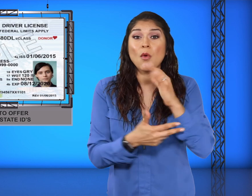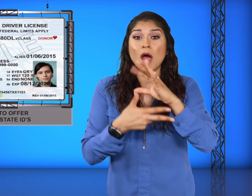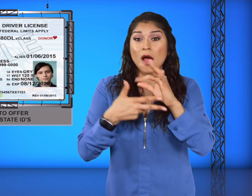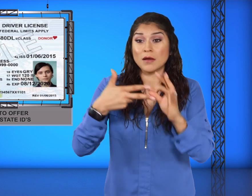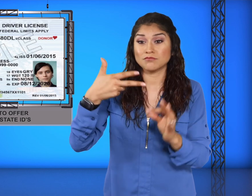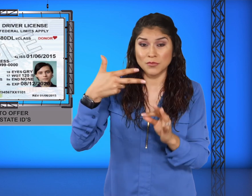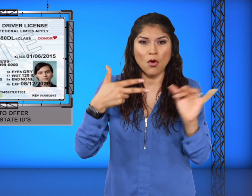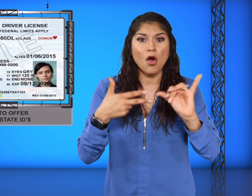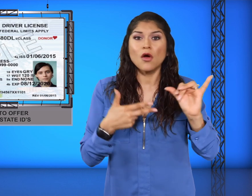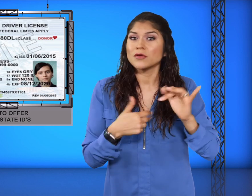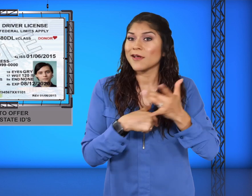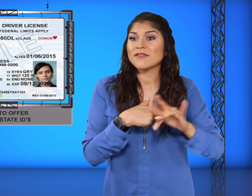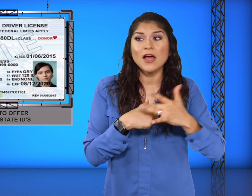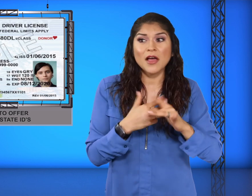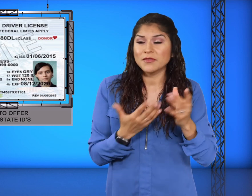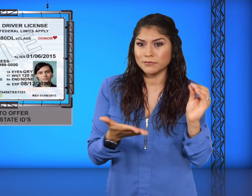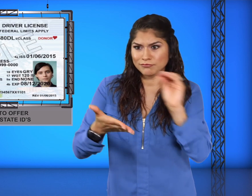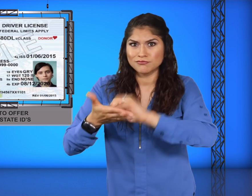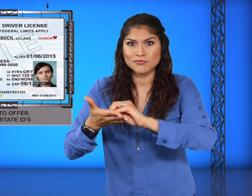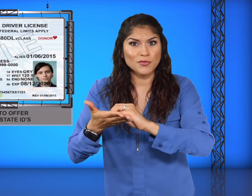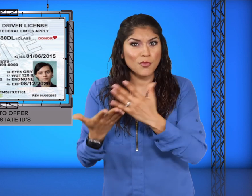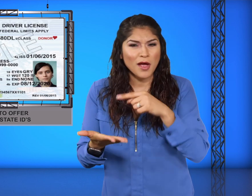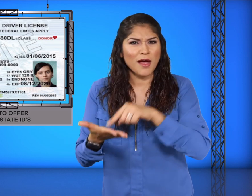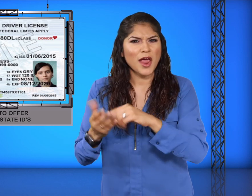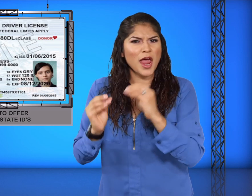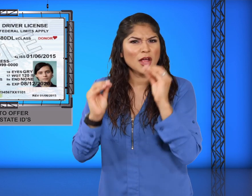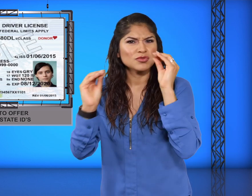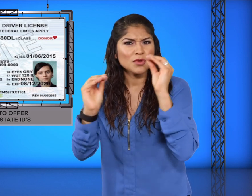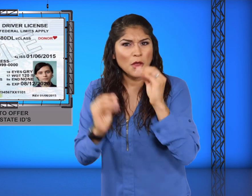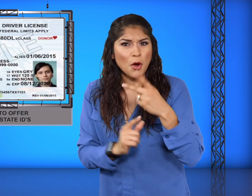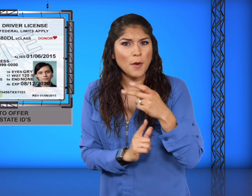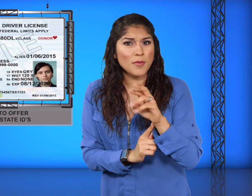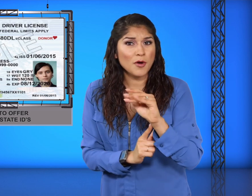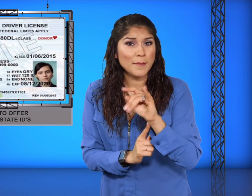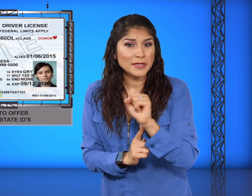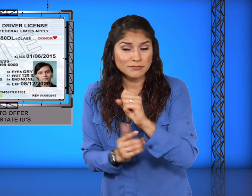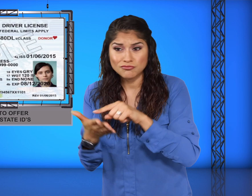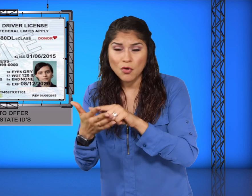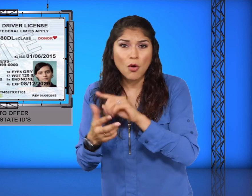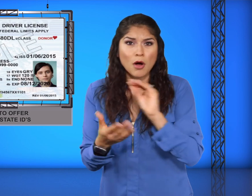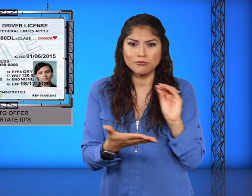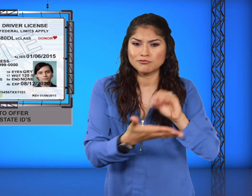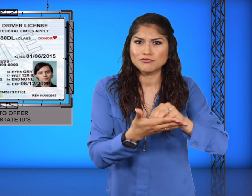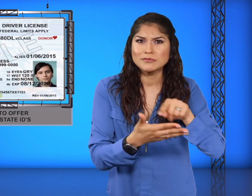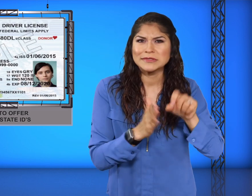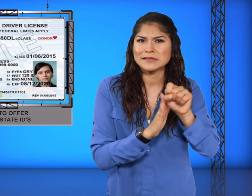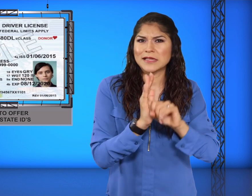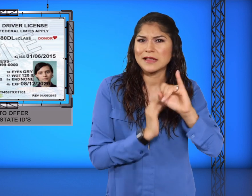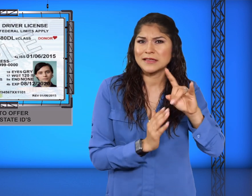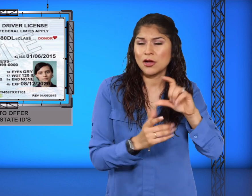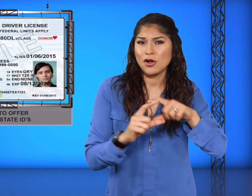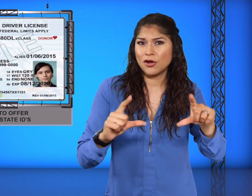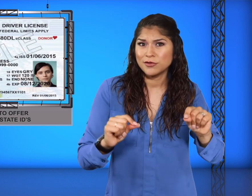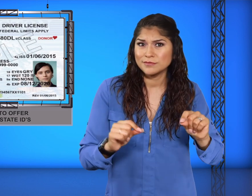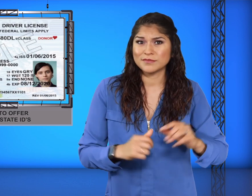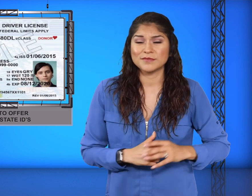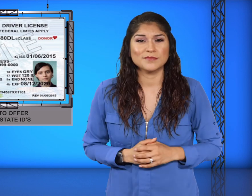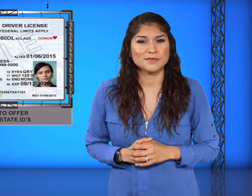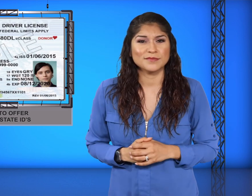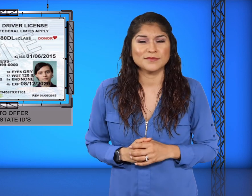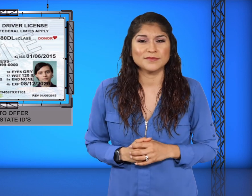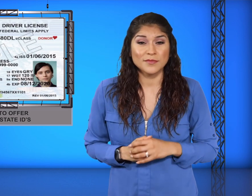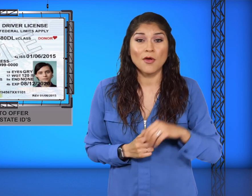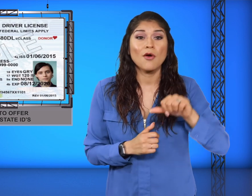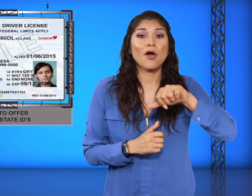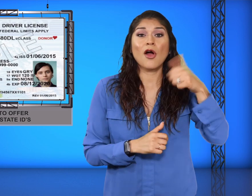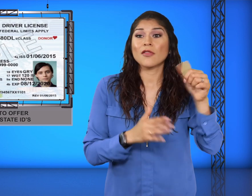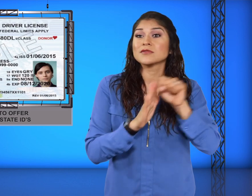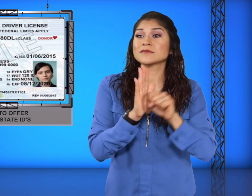The new option is also available on instruction permits and state-issued identification cards.